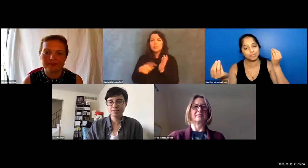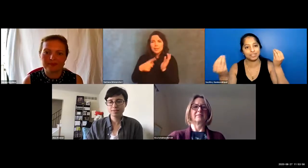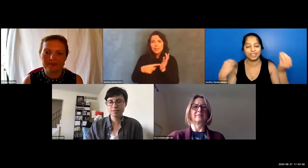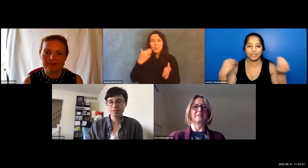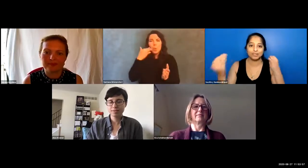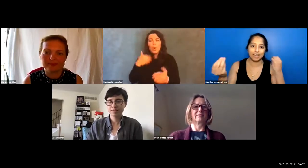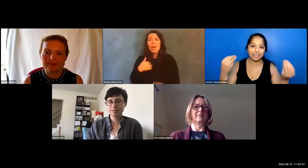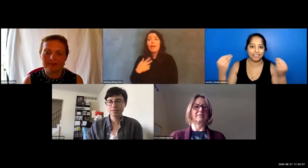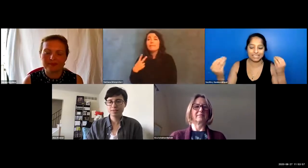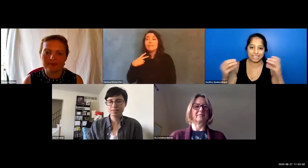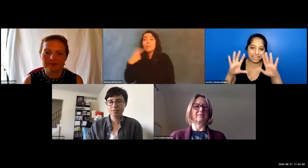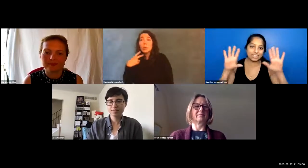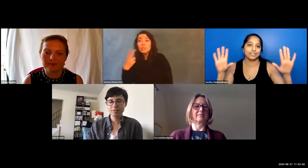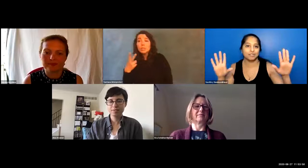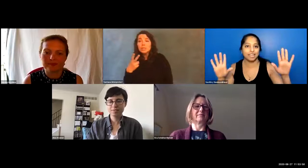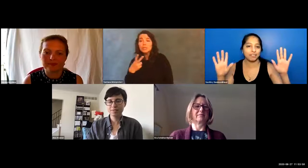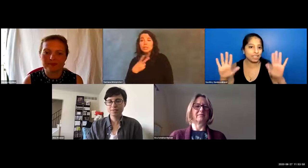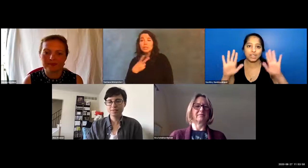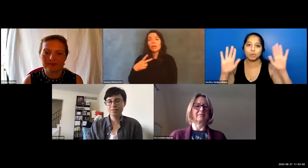stops. That's an idea we have, and that's helpful